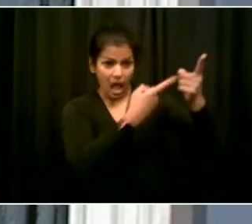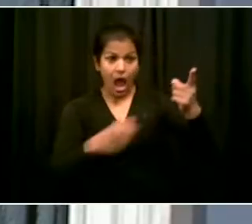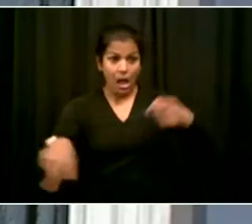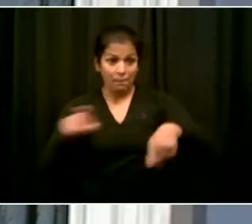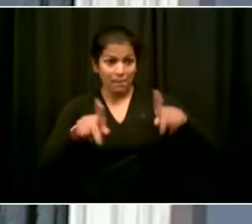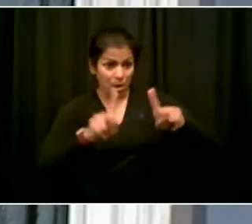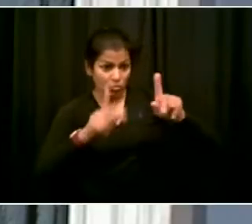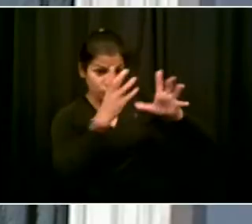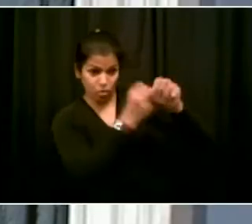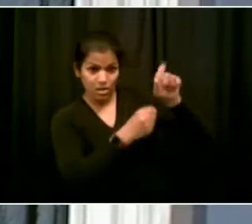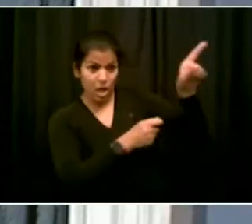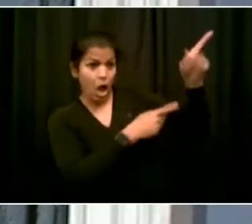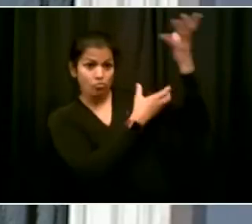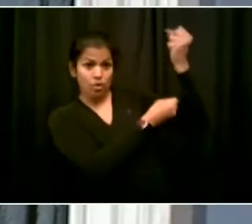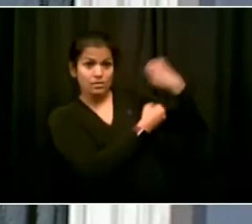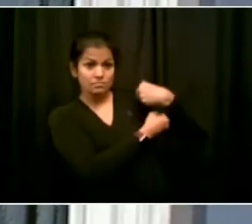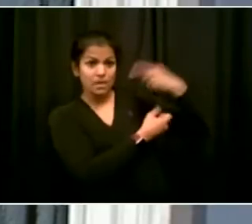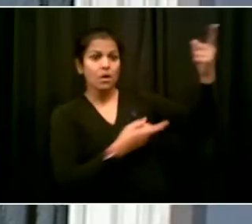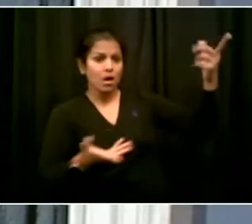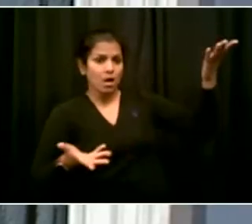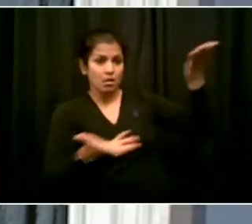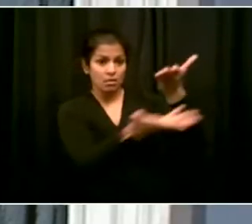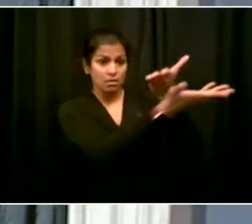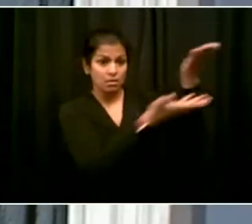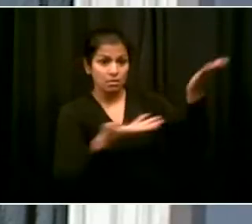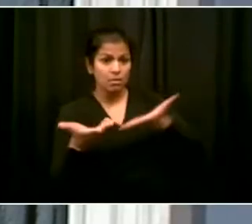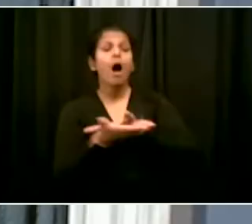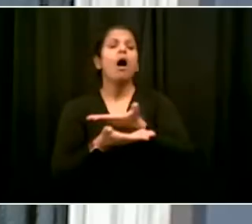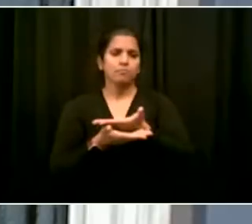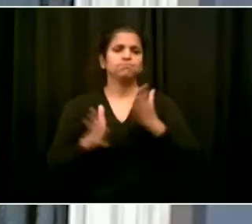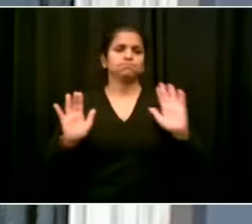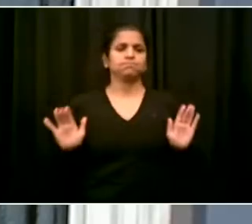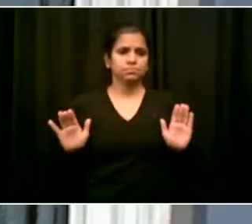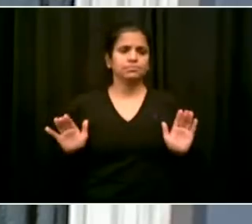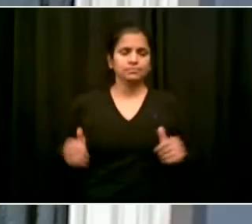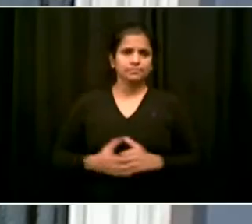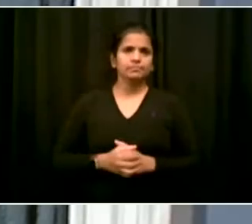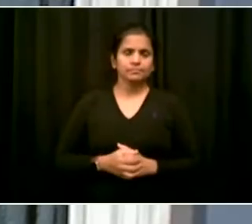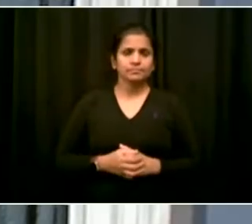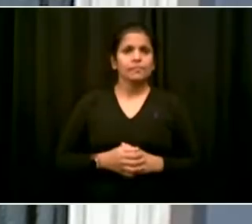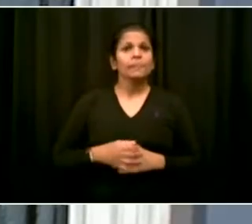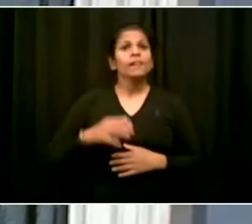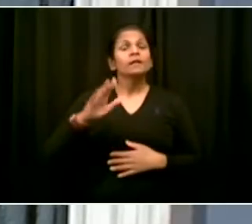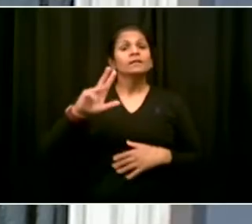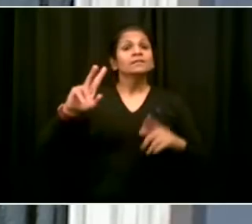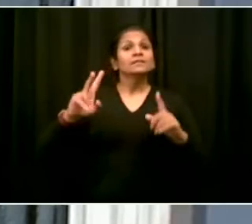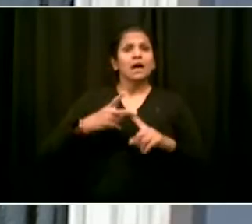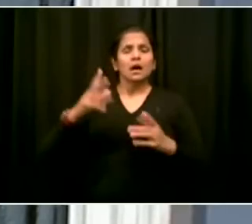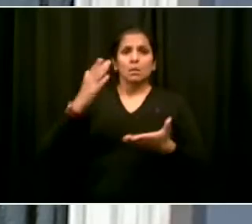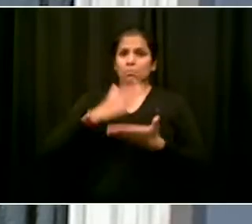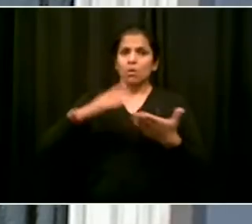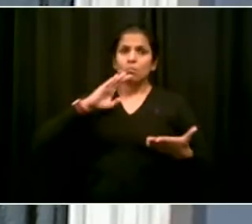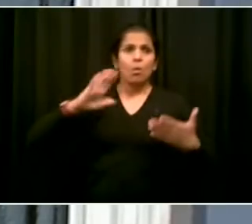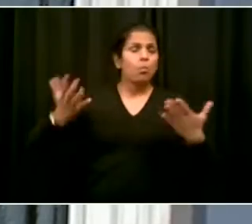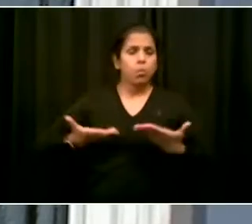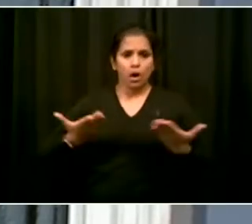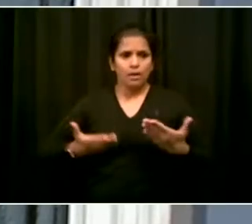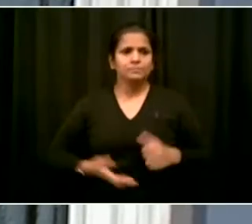THE BATON TO SOMEONE ELSE WITH RESPECT TO DELIIRVEINING THE MESSAGE. BUT THE OTHER REALLY IMPORTANT PIECCE HEERE THH AT THE MAYOR ALSO